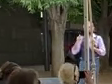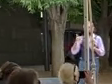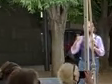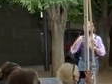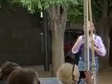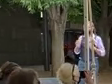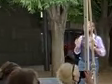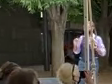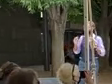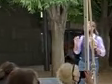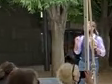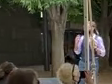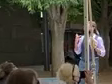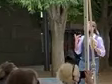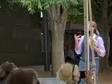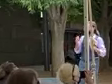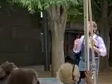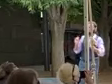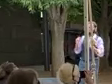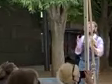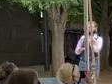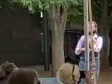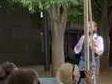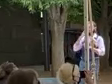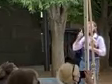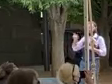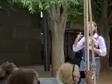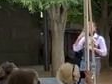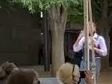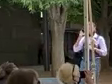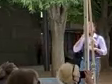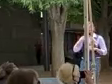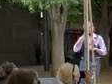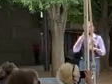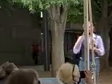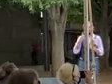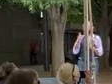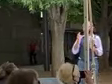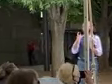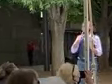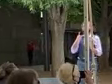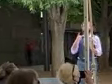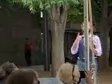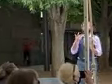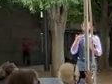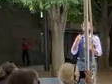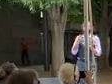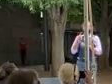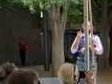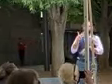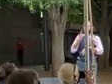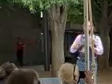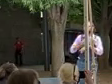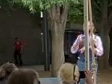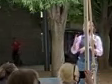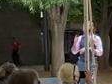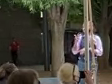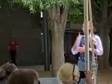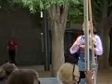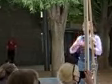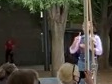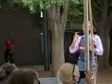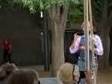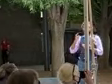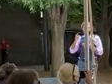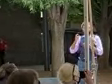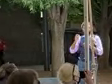The truth is every American is just one bad day, one medical diagnosis away from becoming a disabled person,